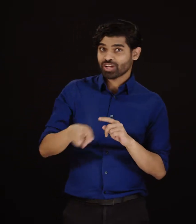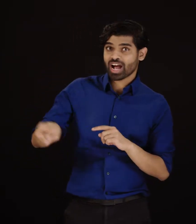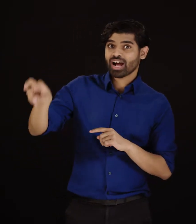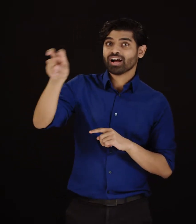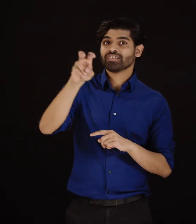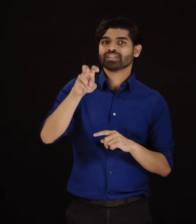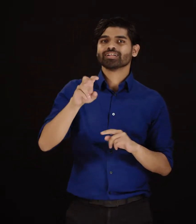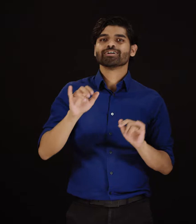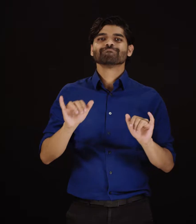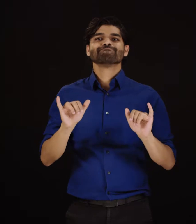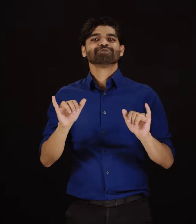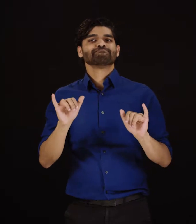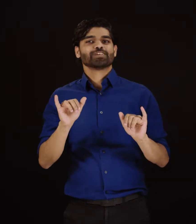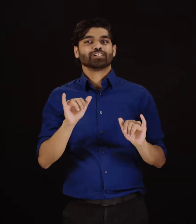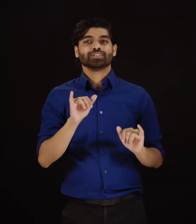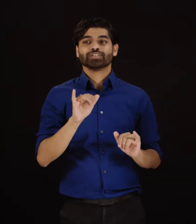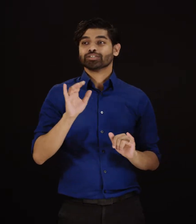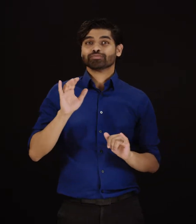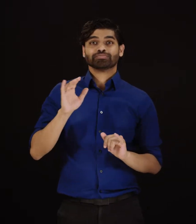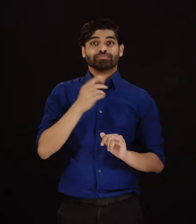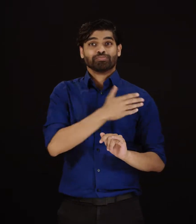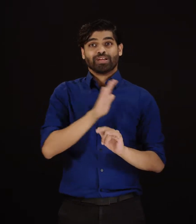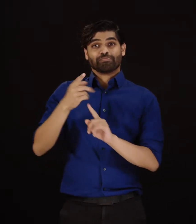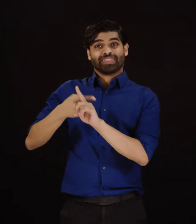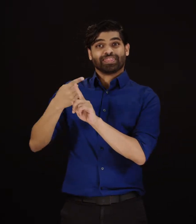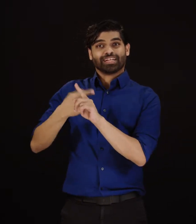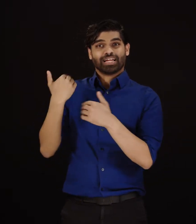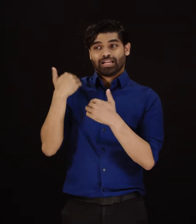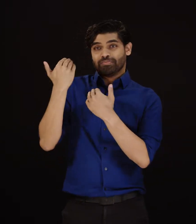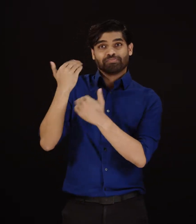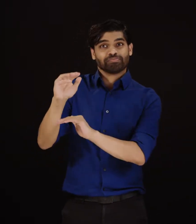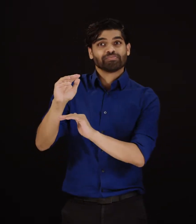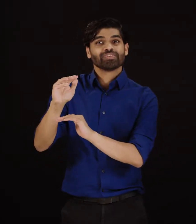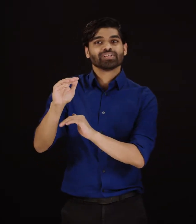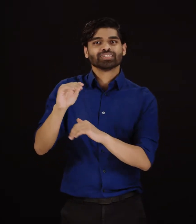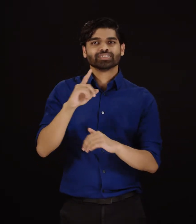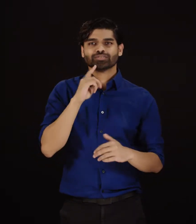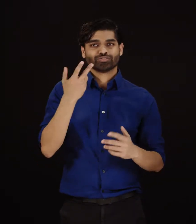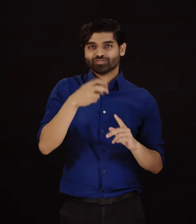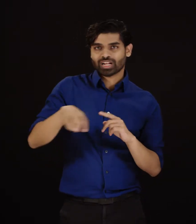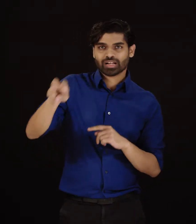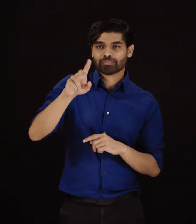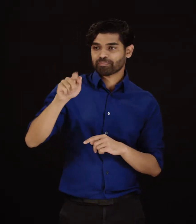data add-on. Note: most rate plans do not include data while a customer is roaming